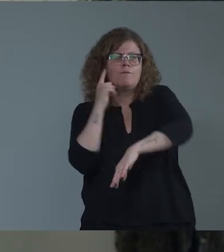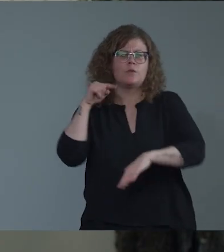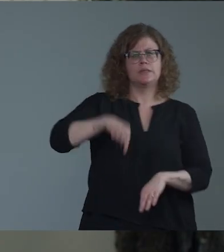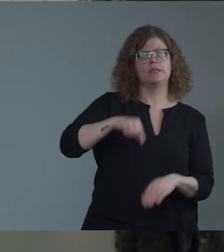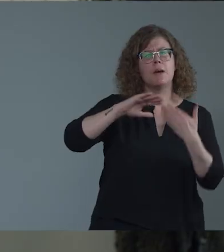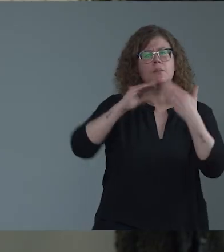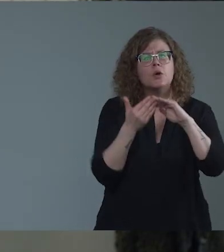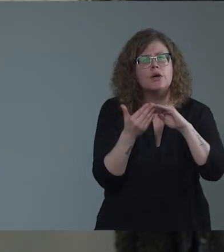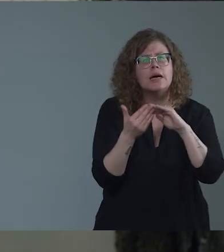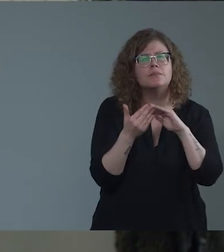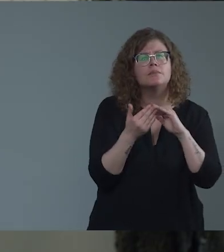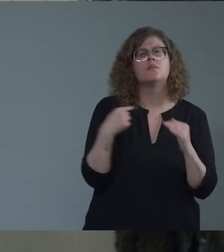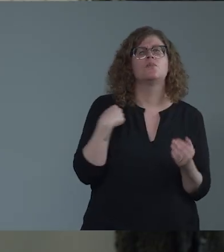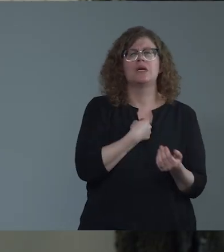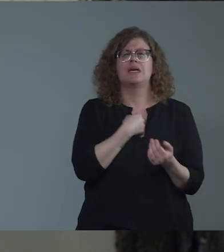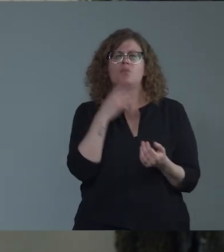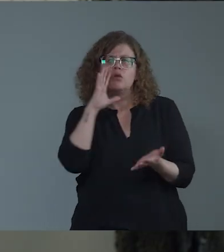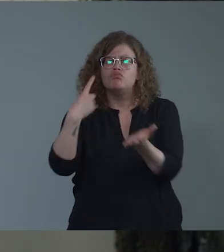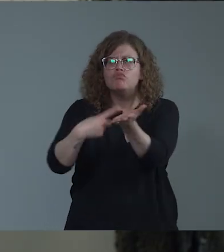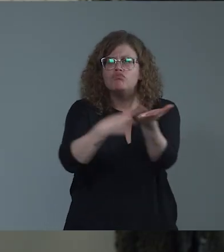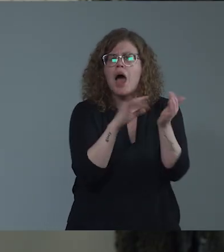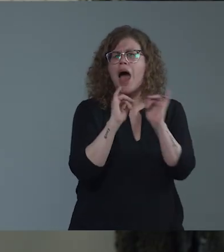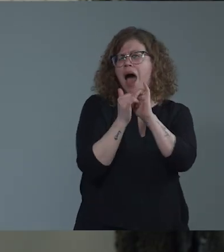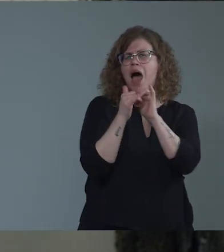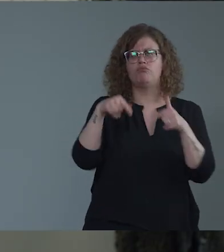It's almost the journey to get there is just as good as the final product.